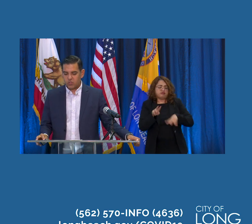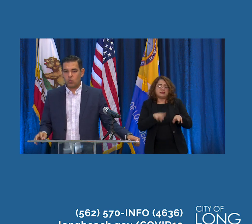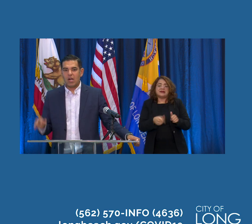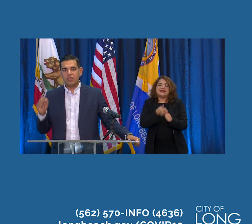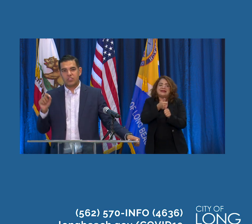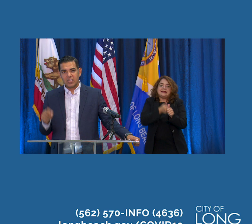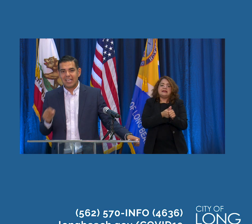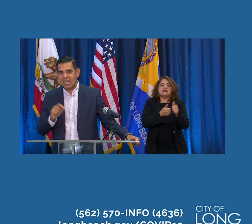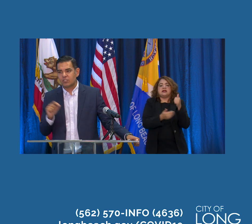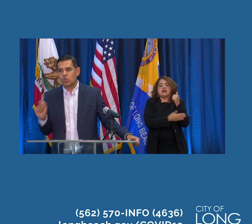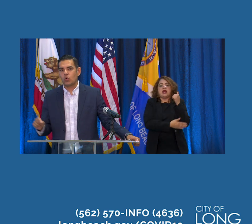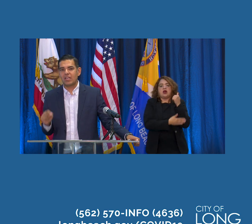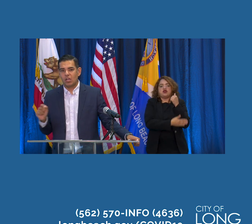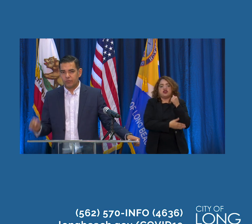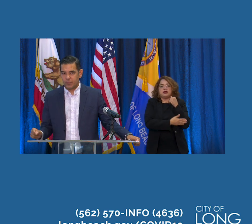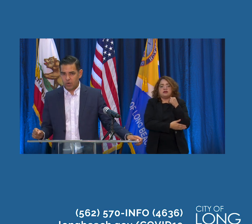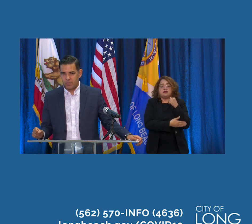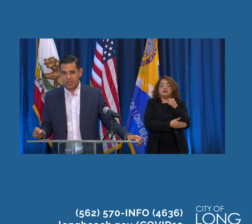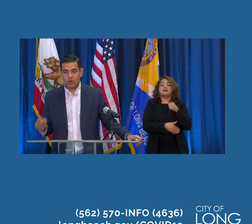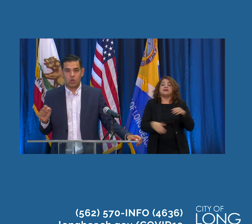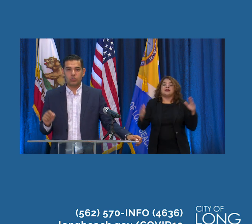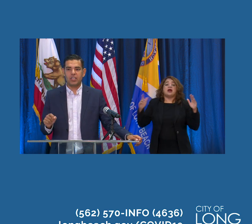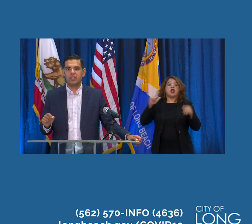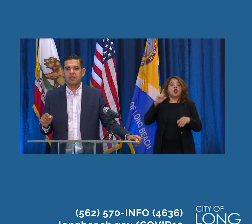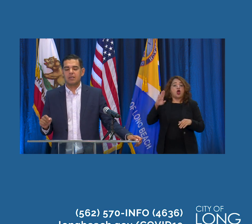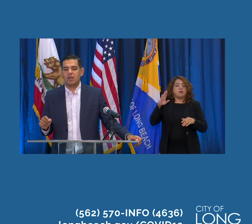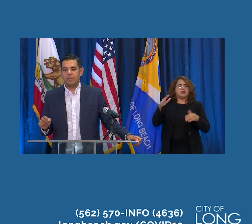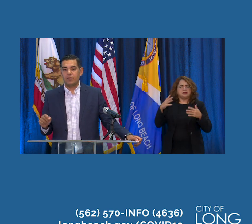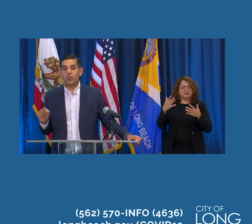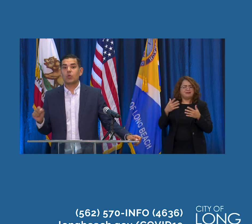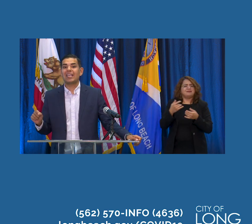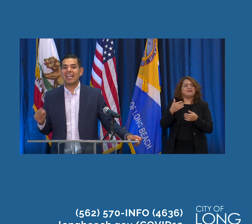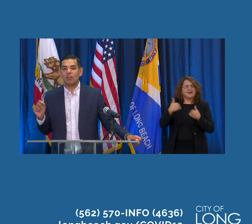And so while the city has it's own Health department, and there are only three Health